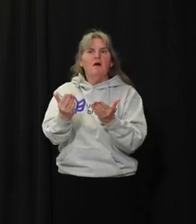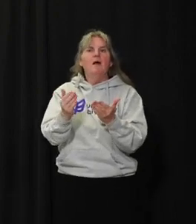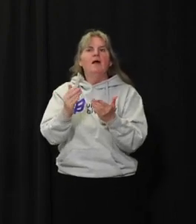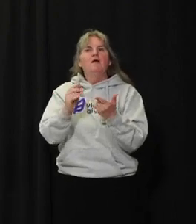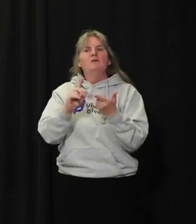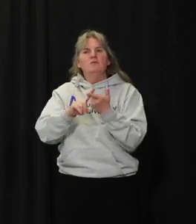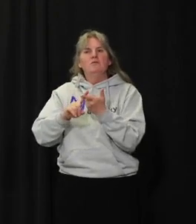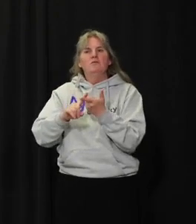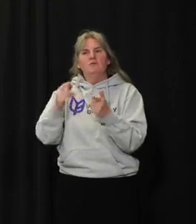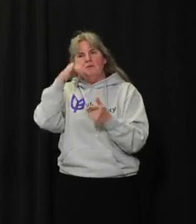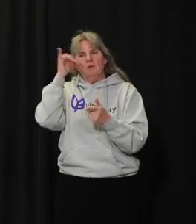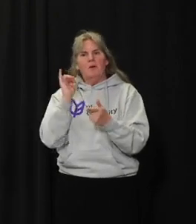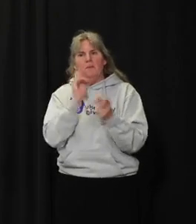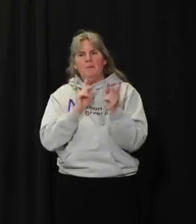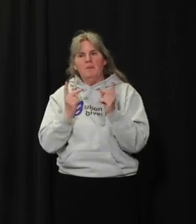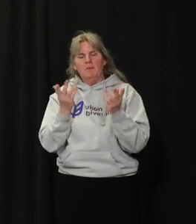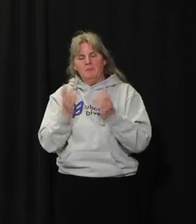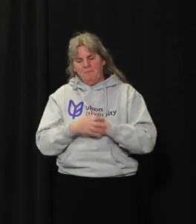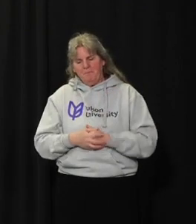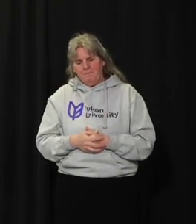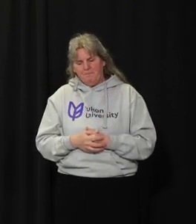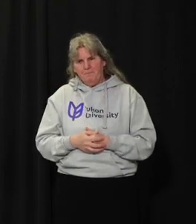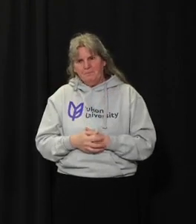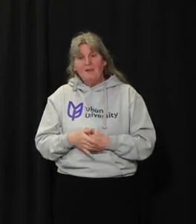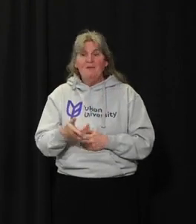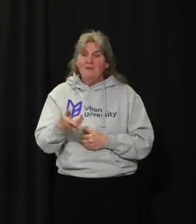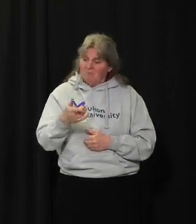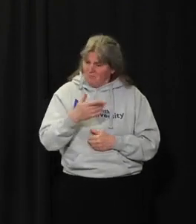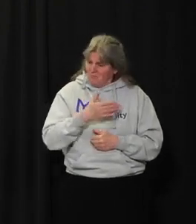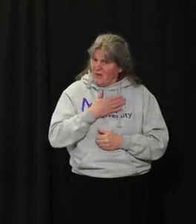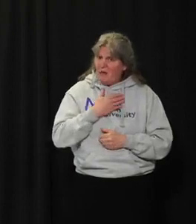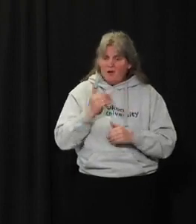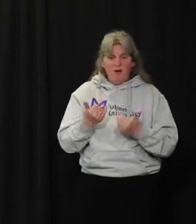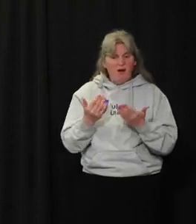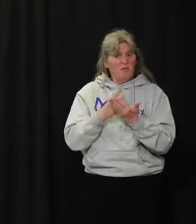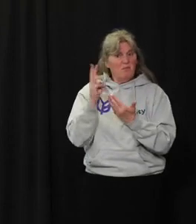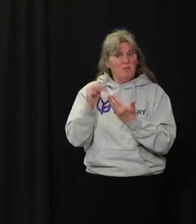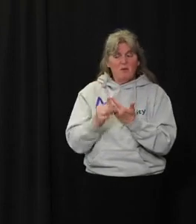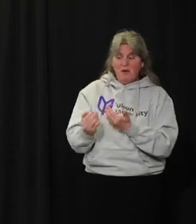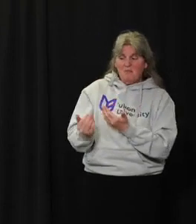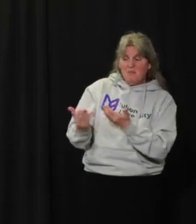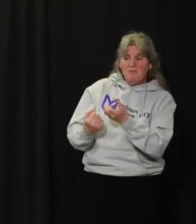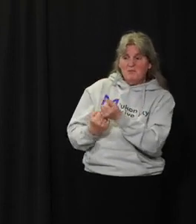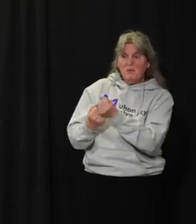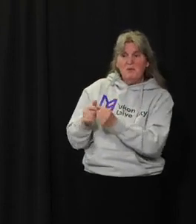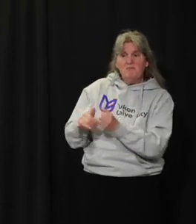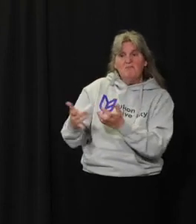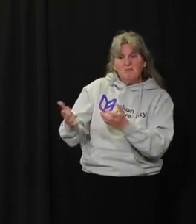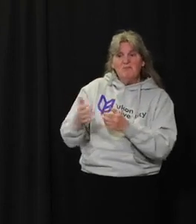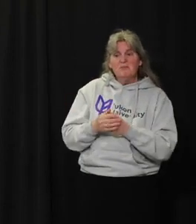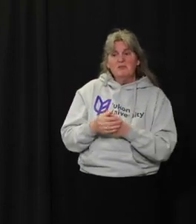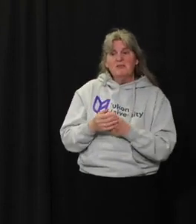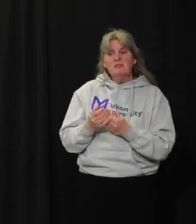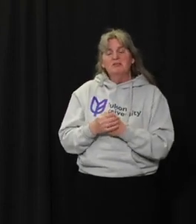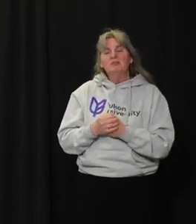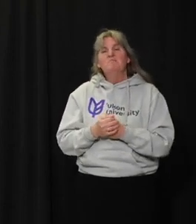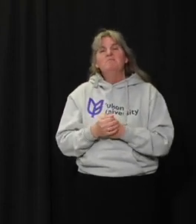contributions to our economy. I'm glad that we are able to offer them this financial support during this difficult